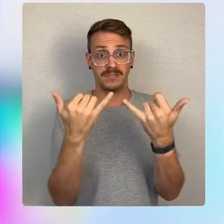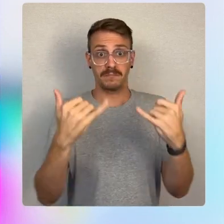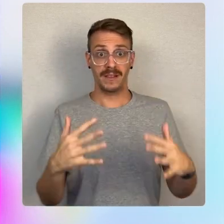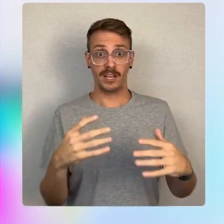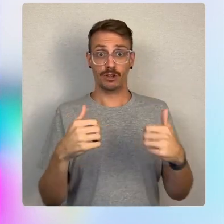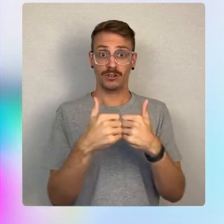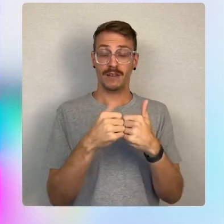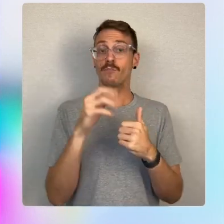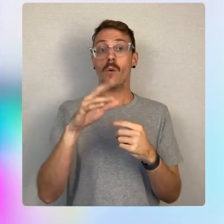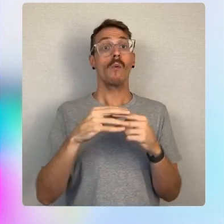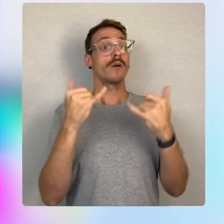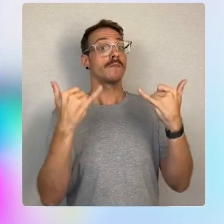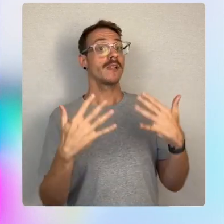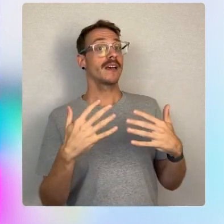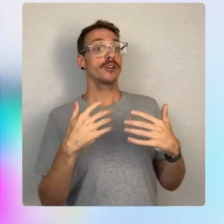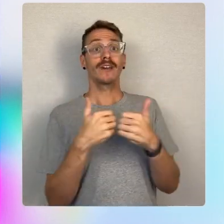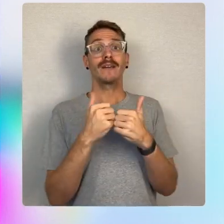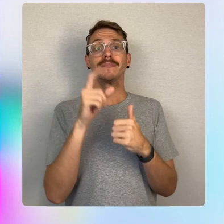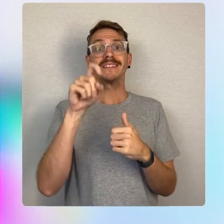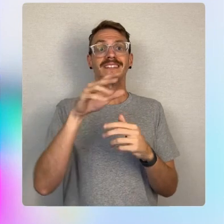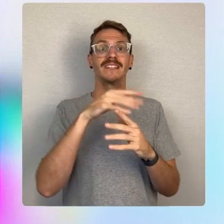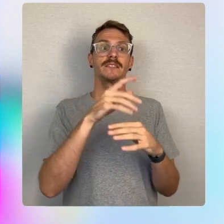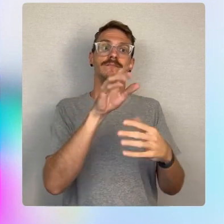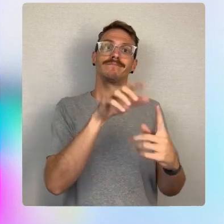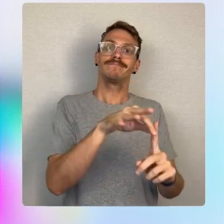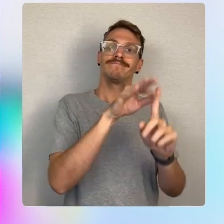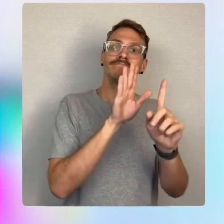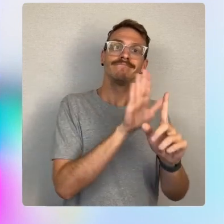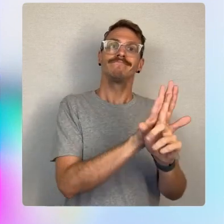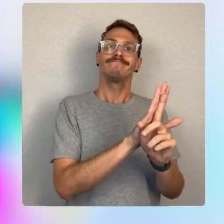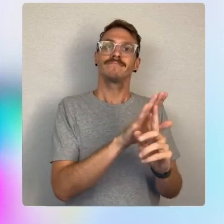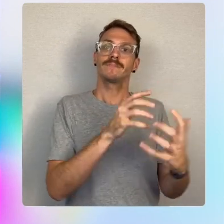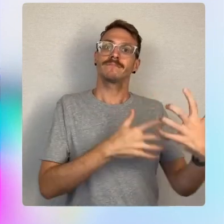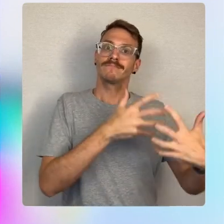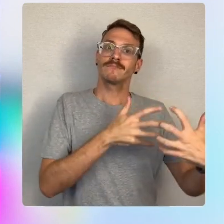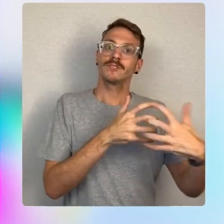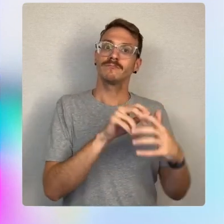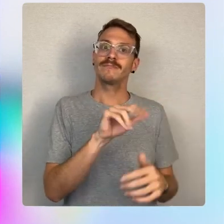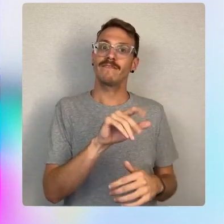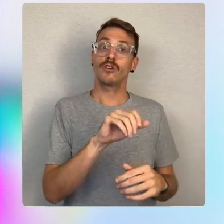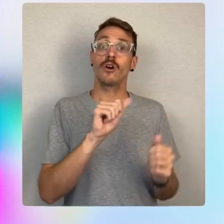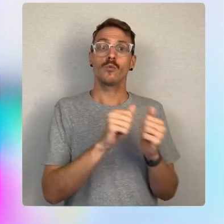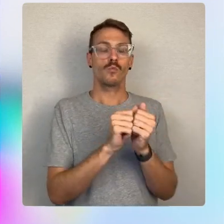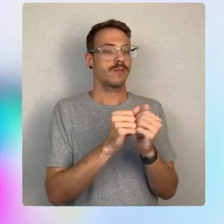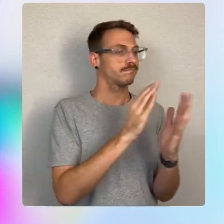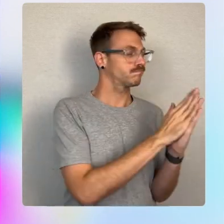or a game that just needs a customizable avatar and a system for that and a robust system for that,